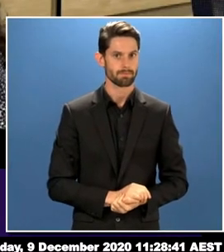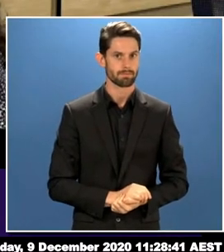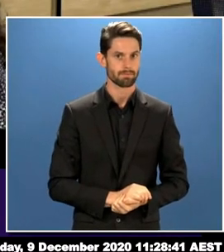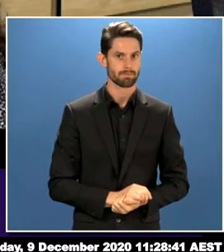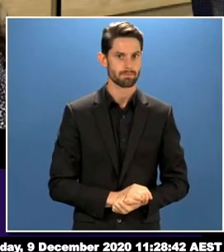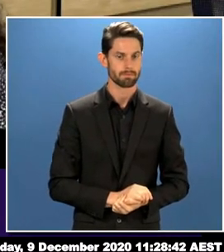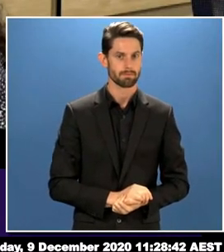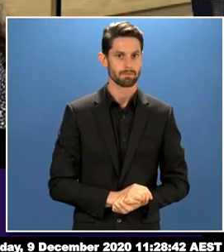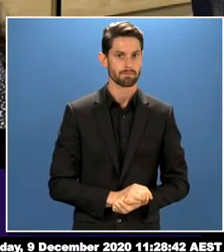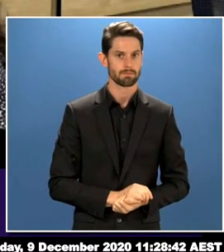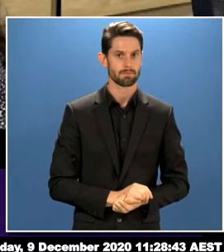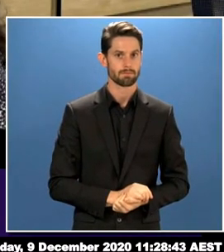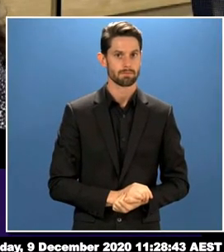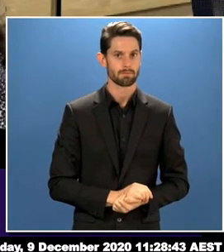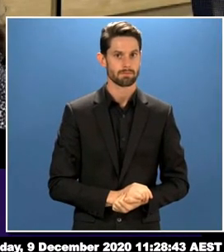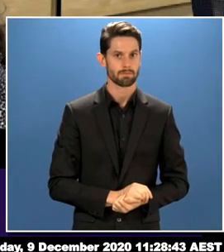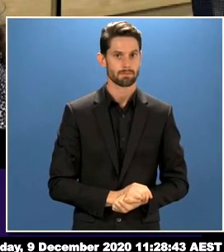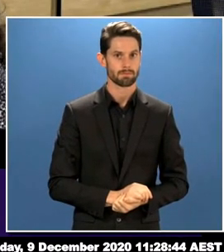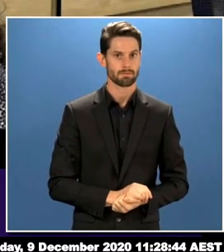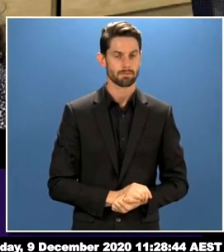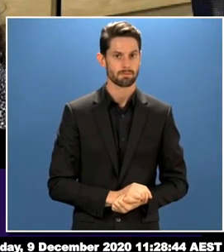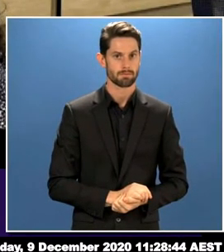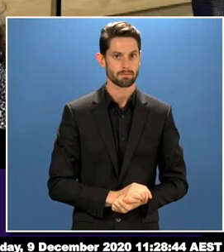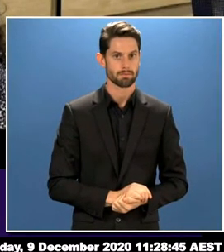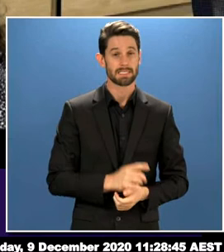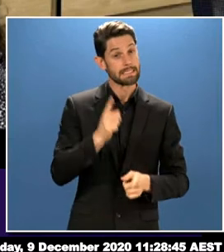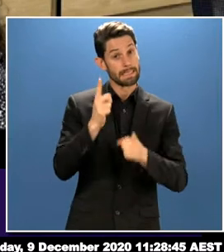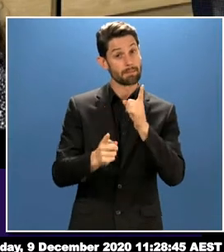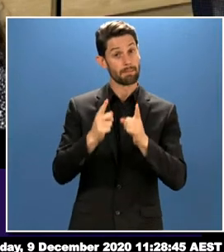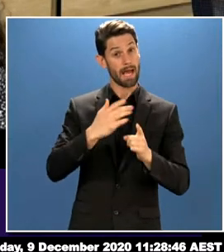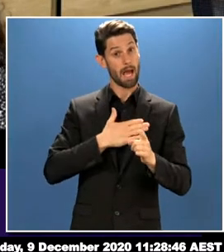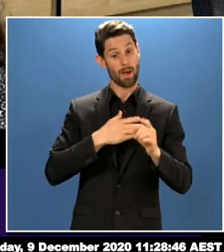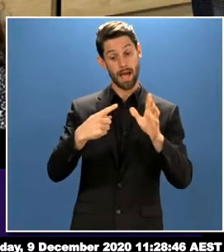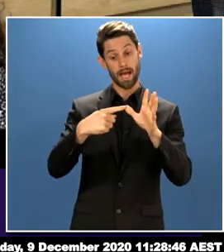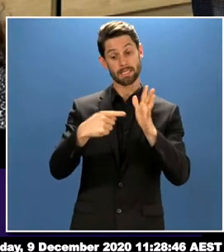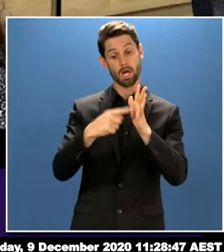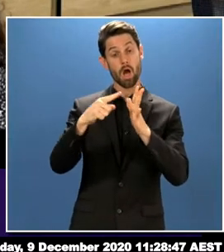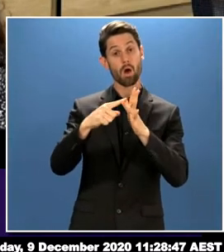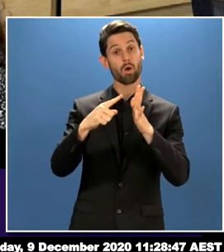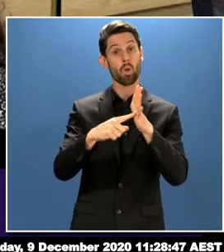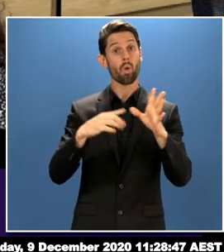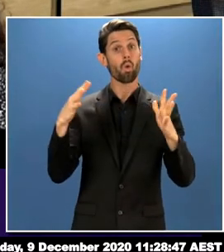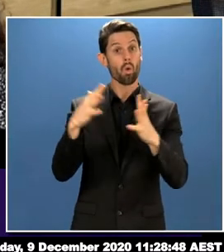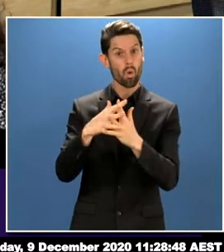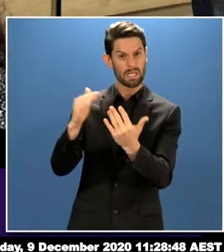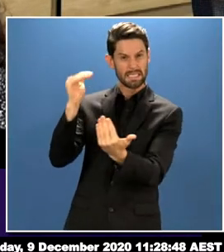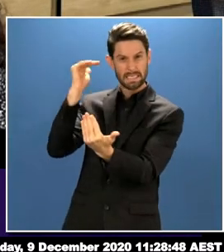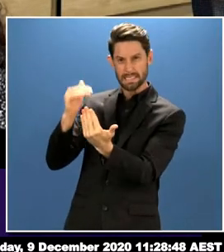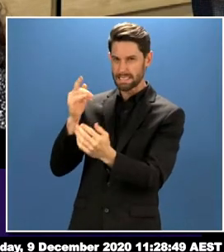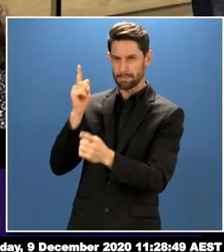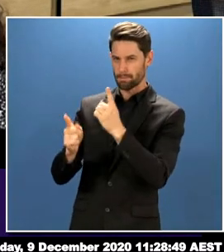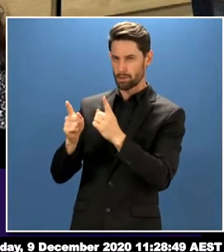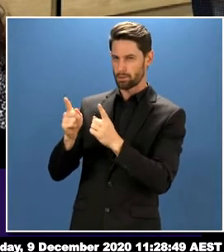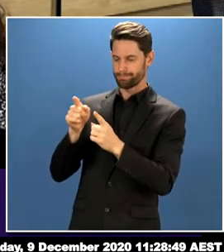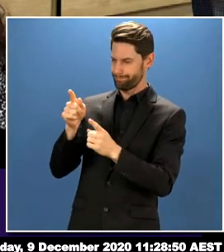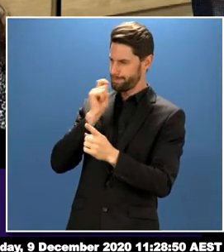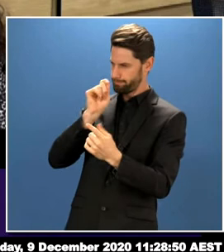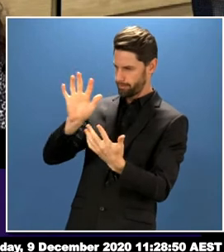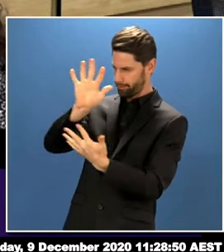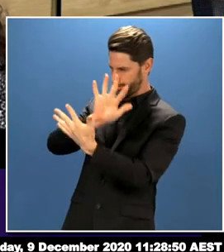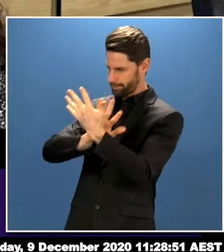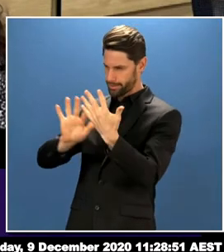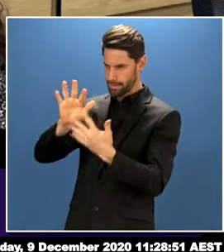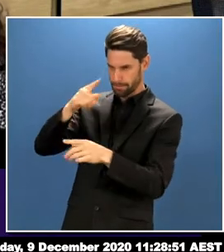where the law might not be clear, they can see what is the ATO